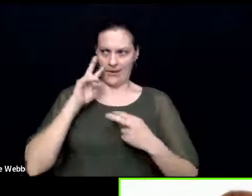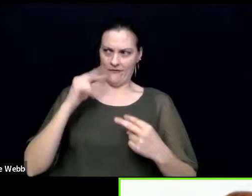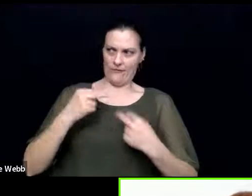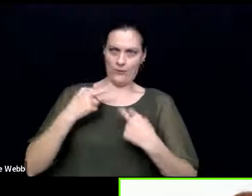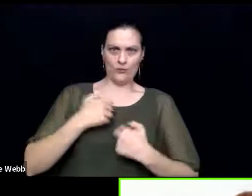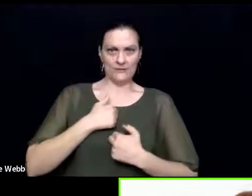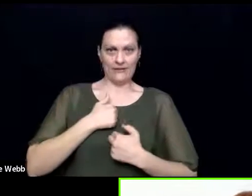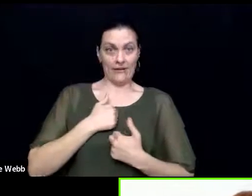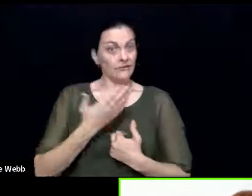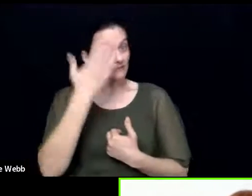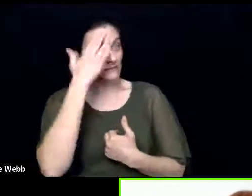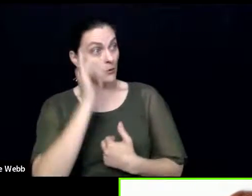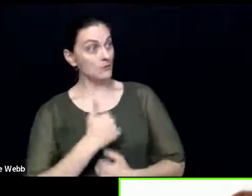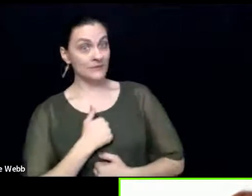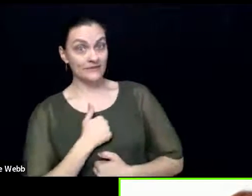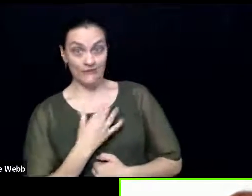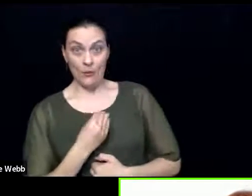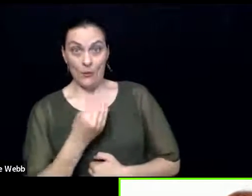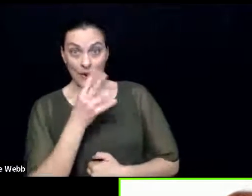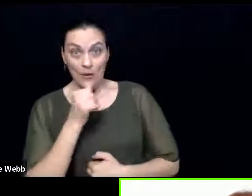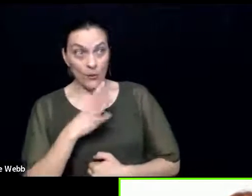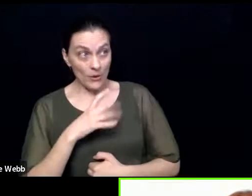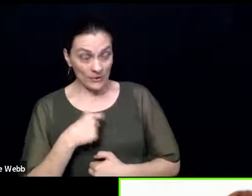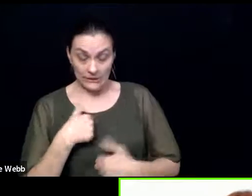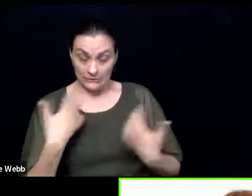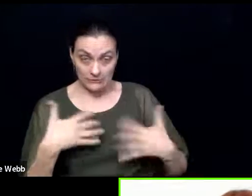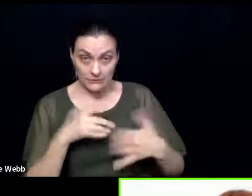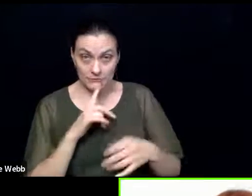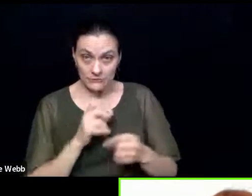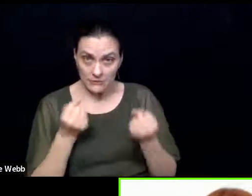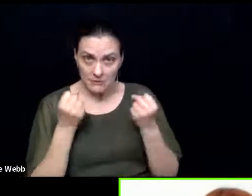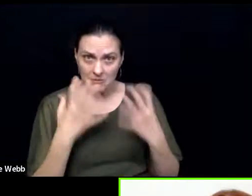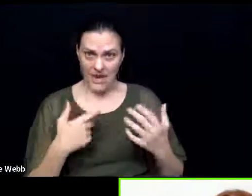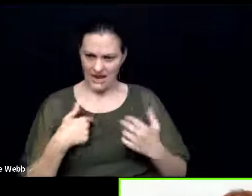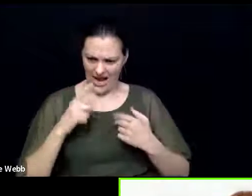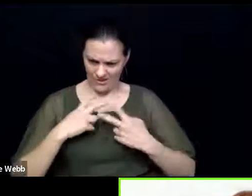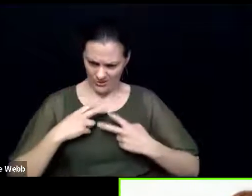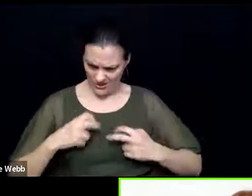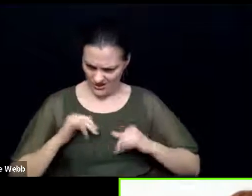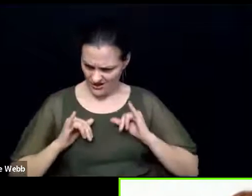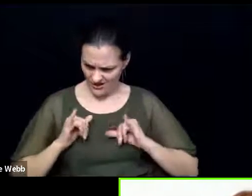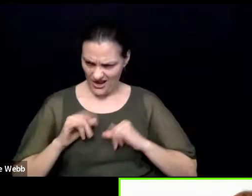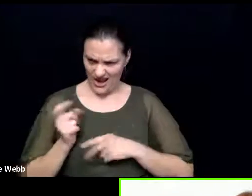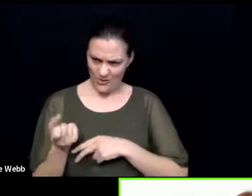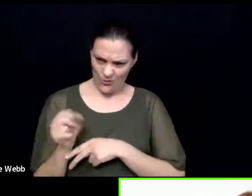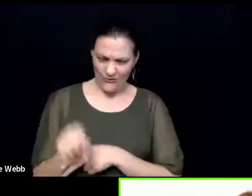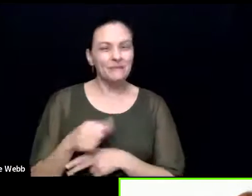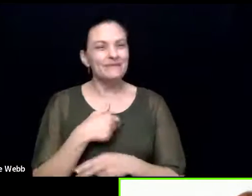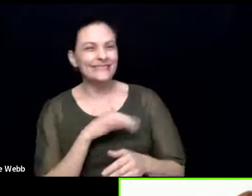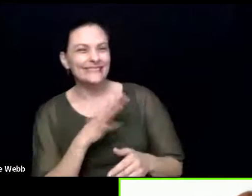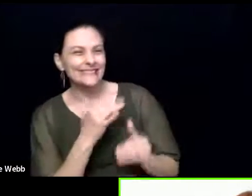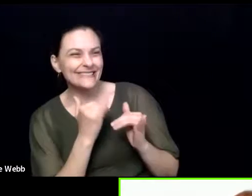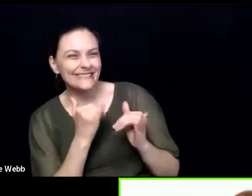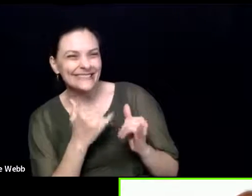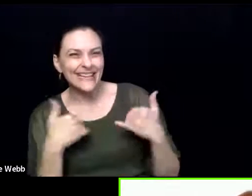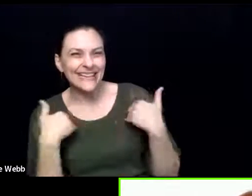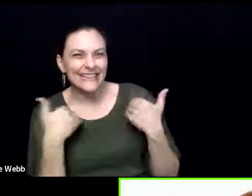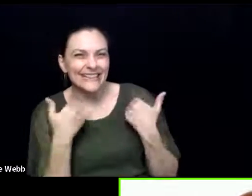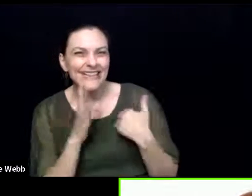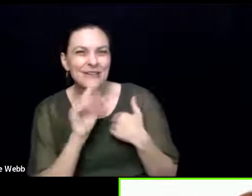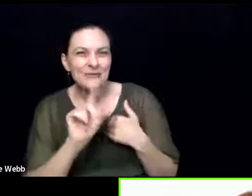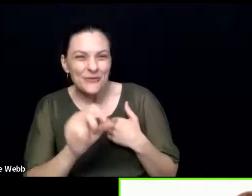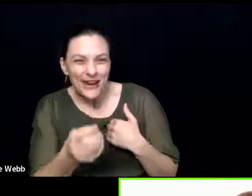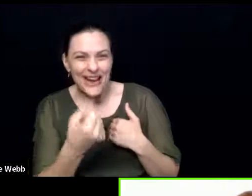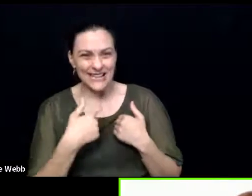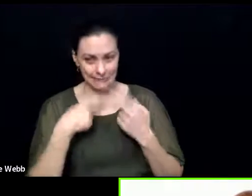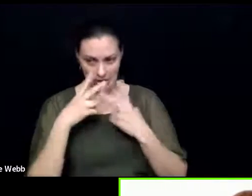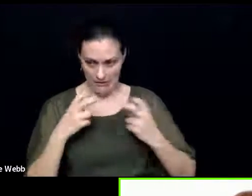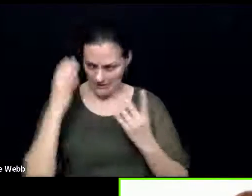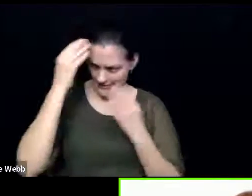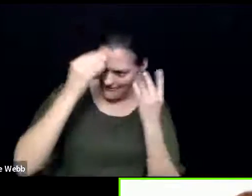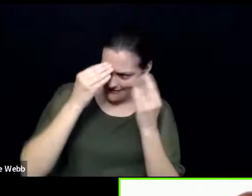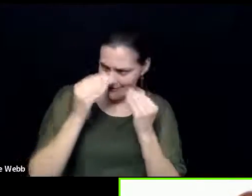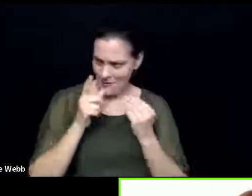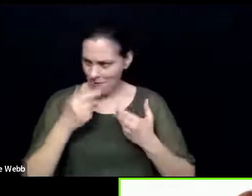woman, I have definitely had to overcome so much. I spent my 20s rethinking a lot and moving through